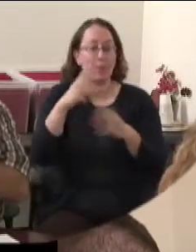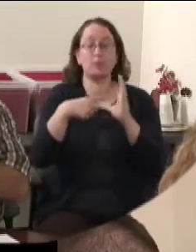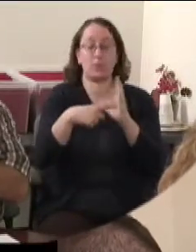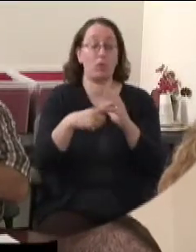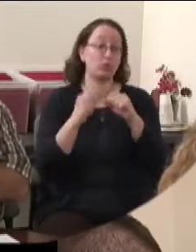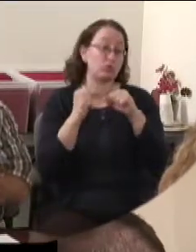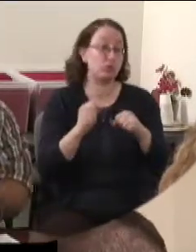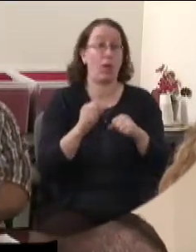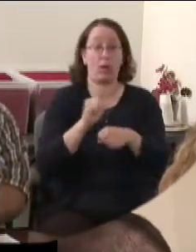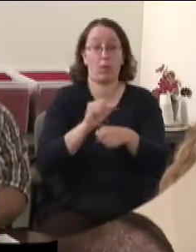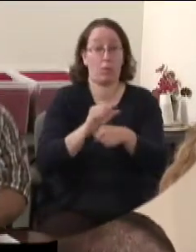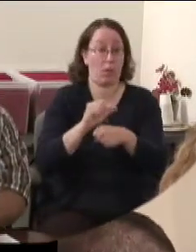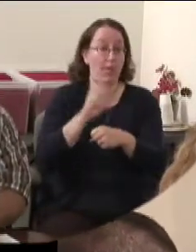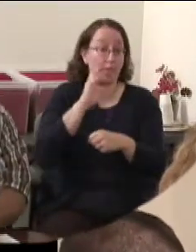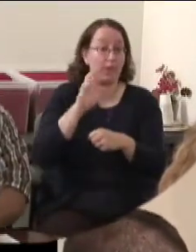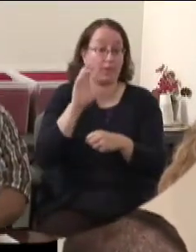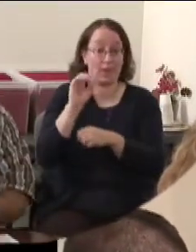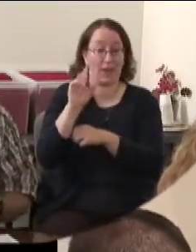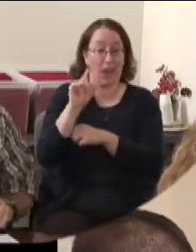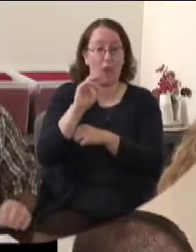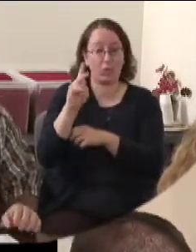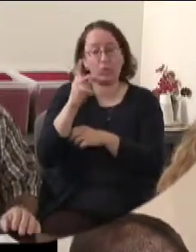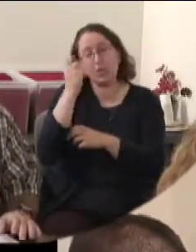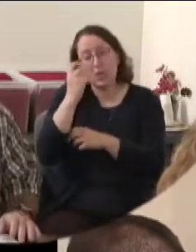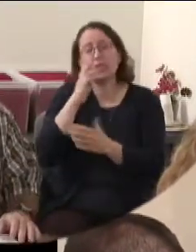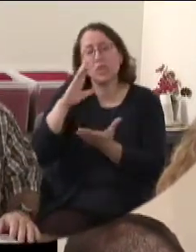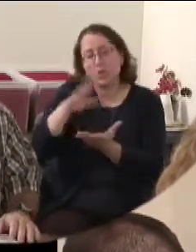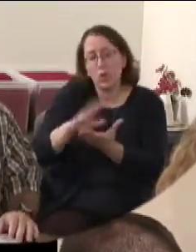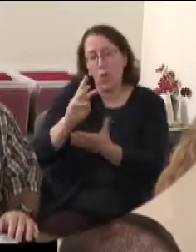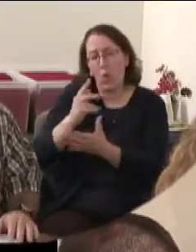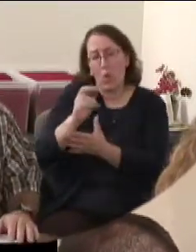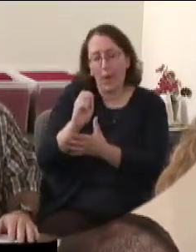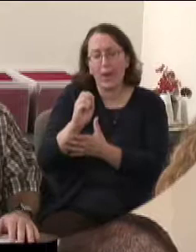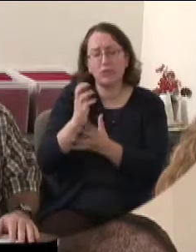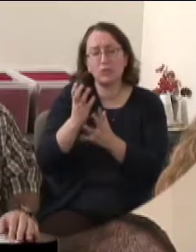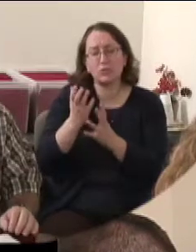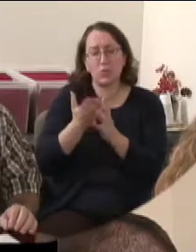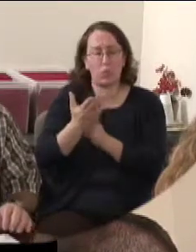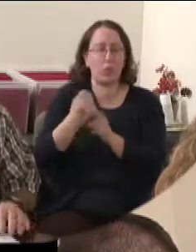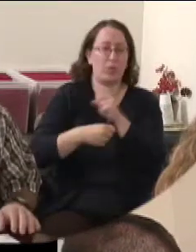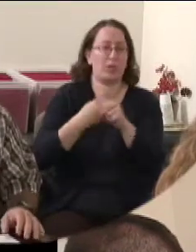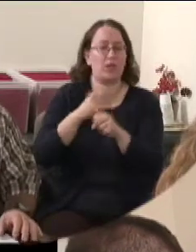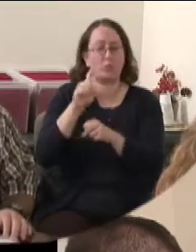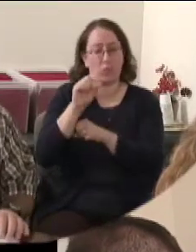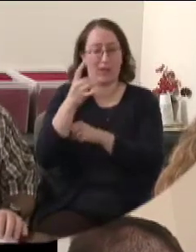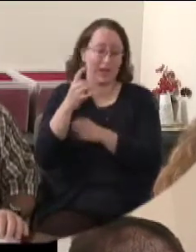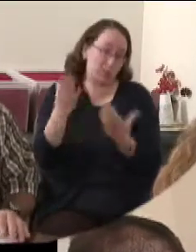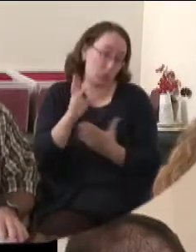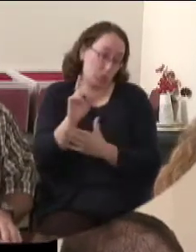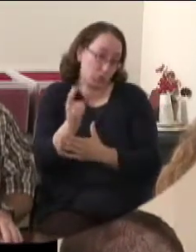now it does say with a relatively low wage through 2018 here in Utah.